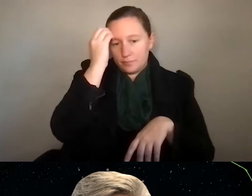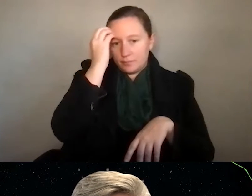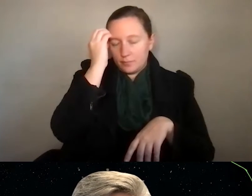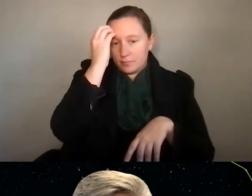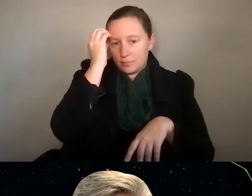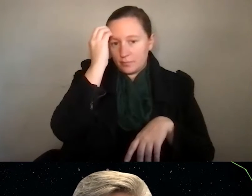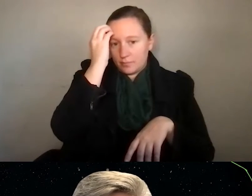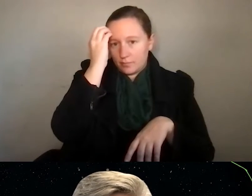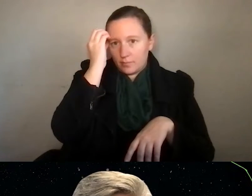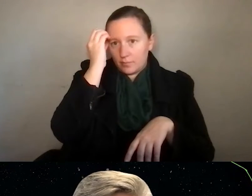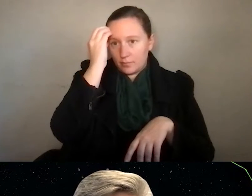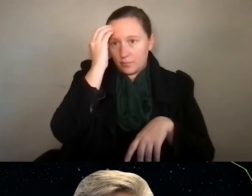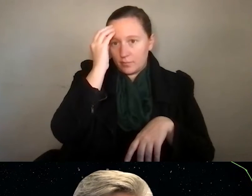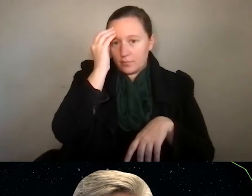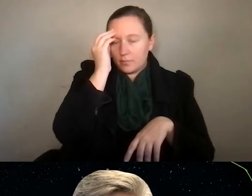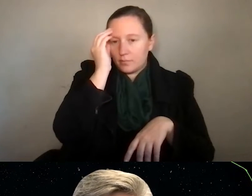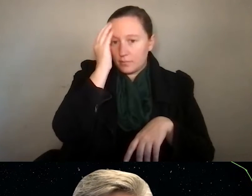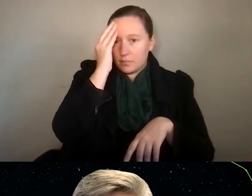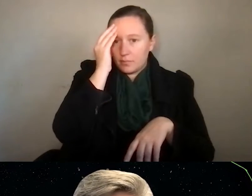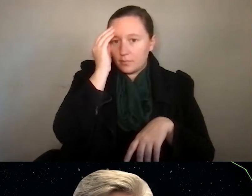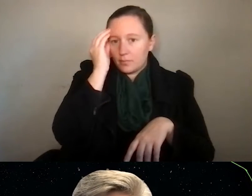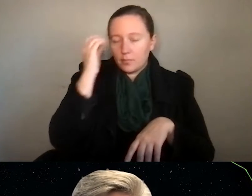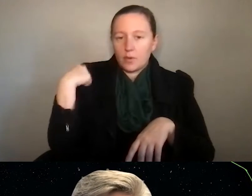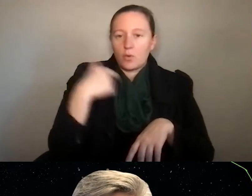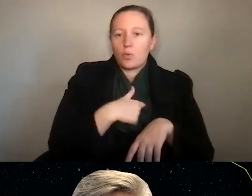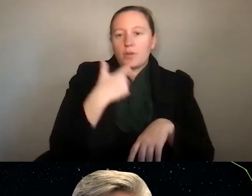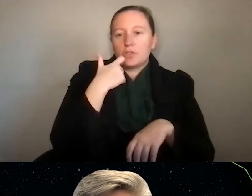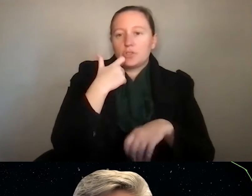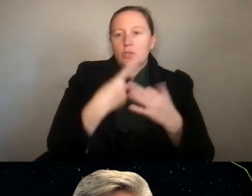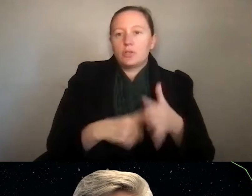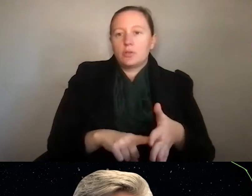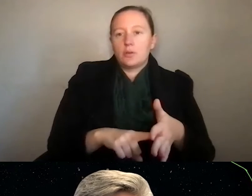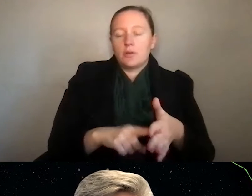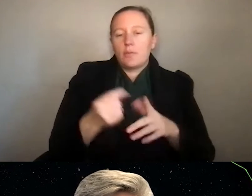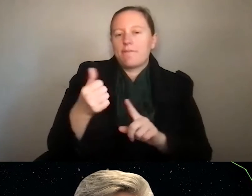We just started, well, now a couple of months ago.